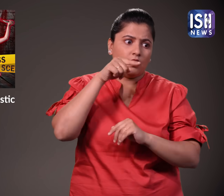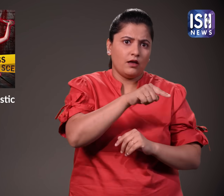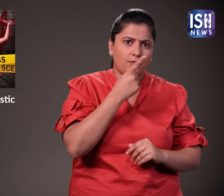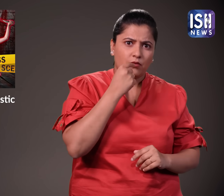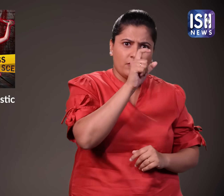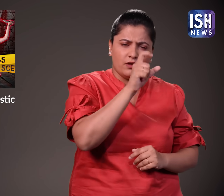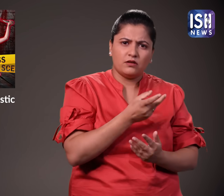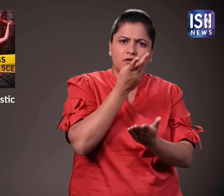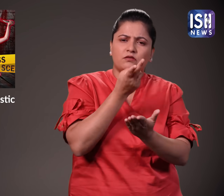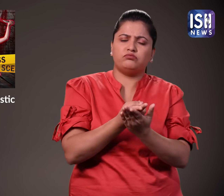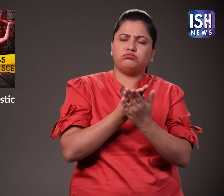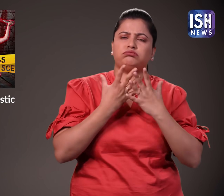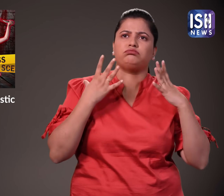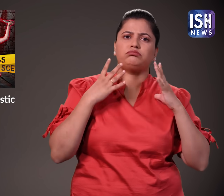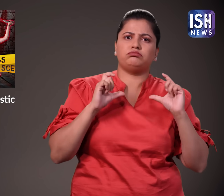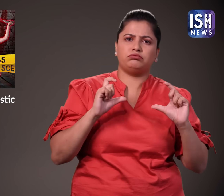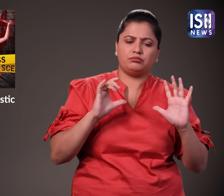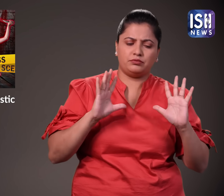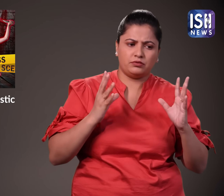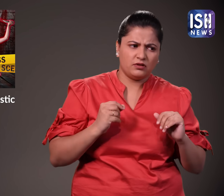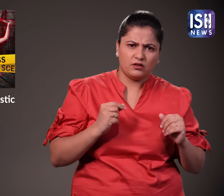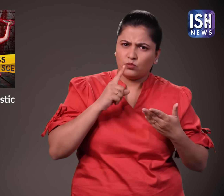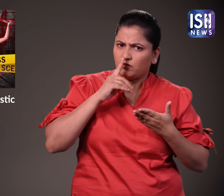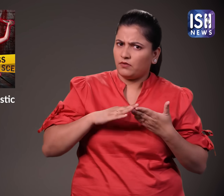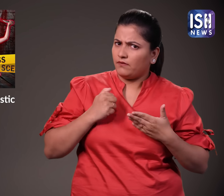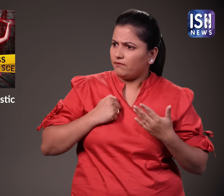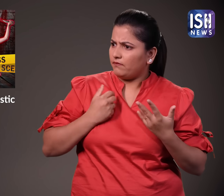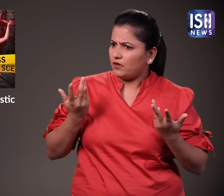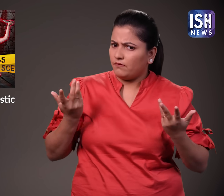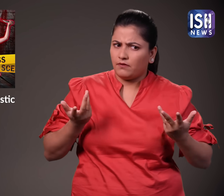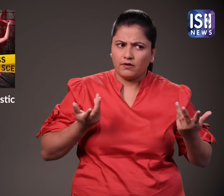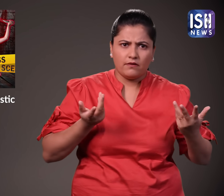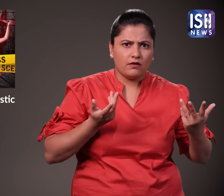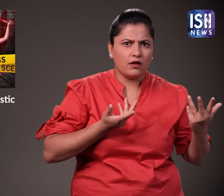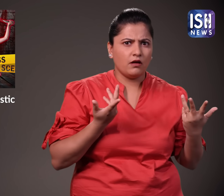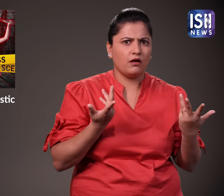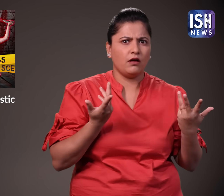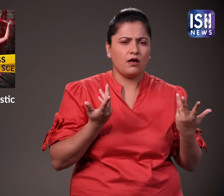Her husband was recovering from the surgery, started looking for his wife.